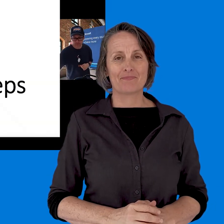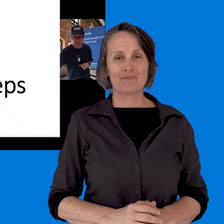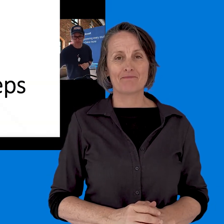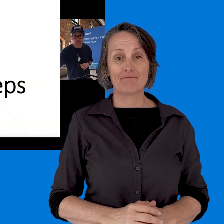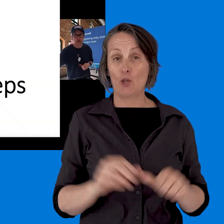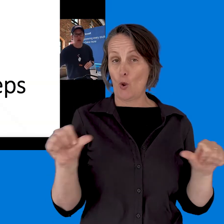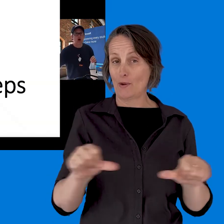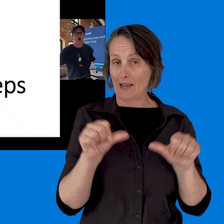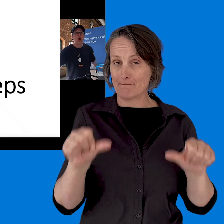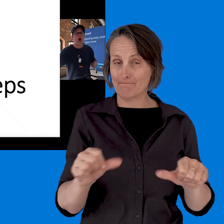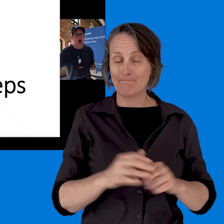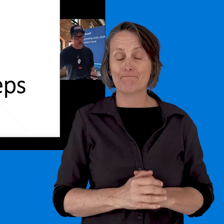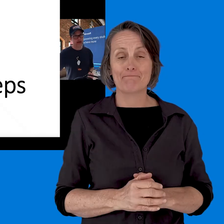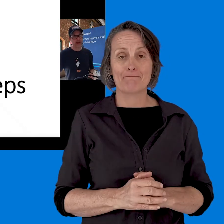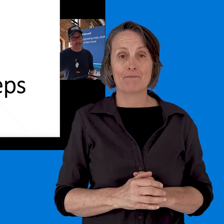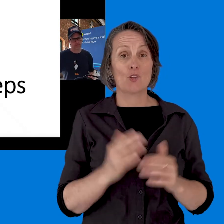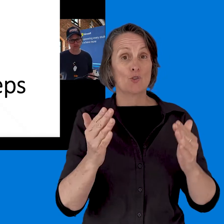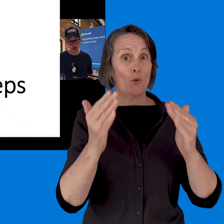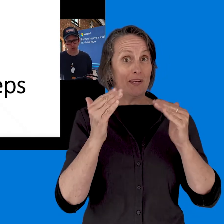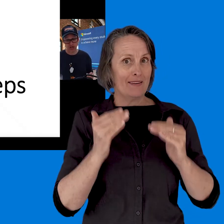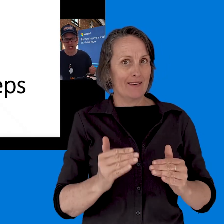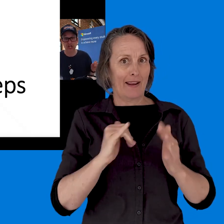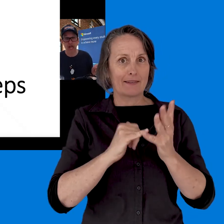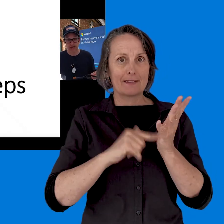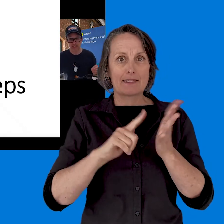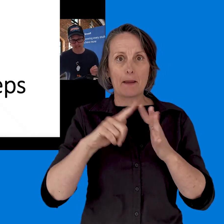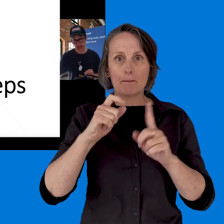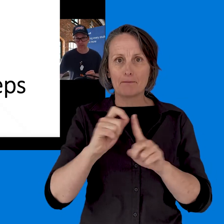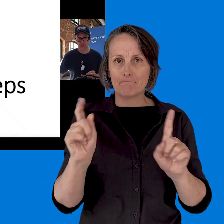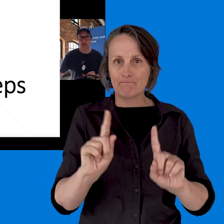OK. So next steps.